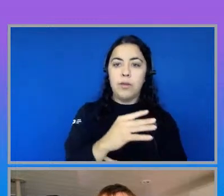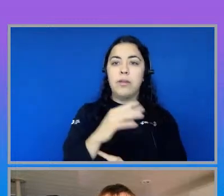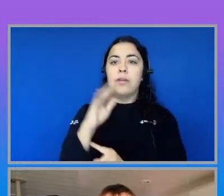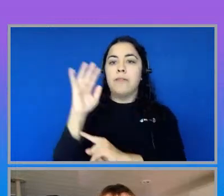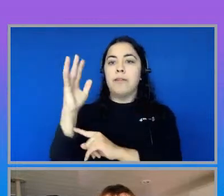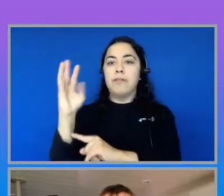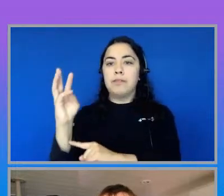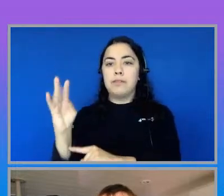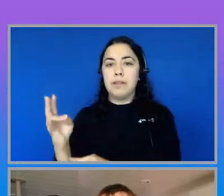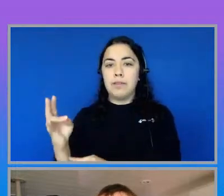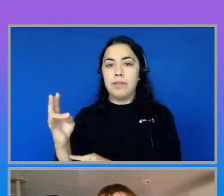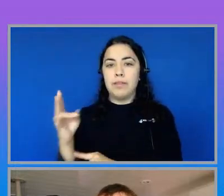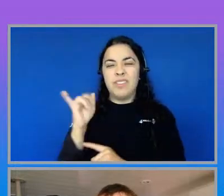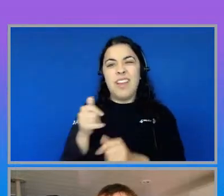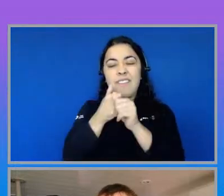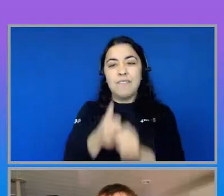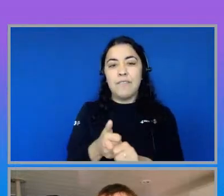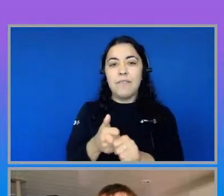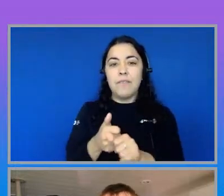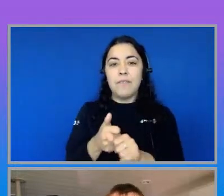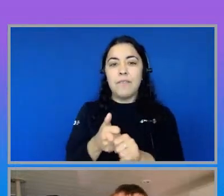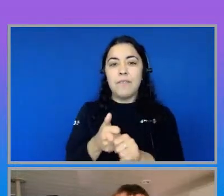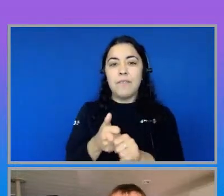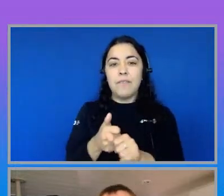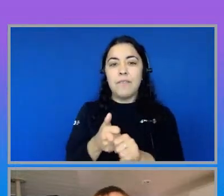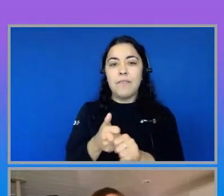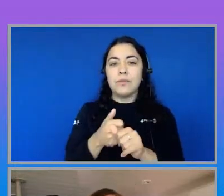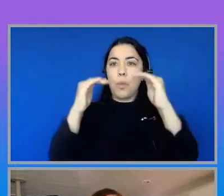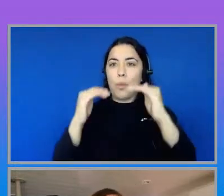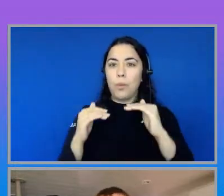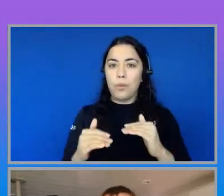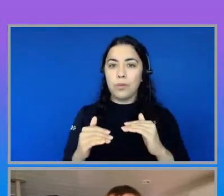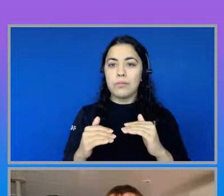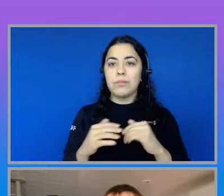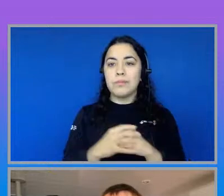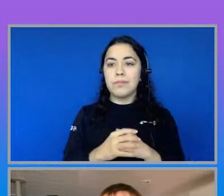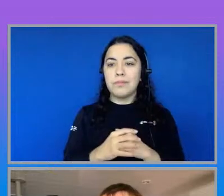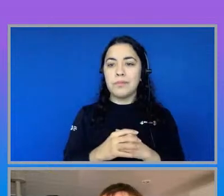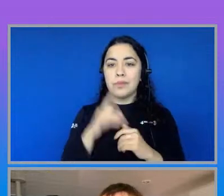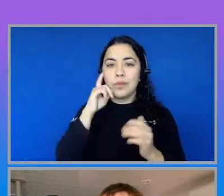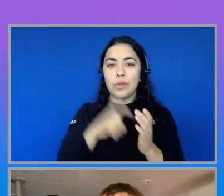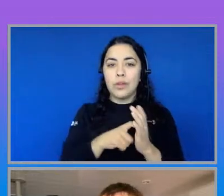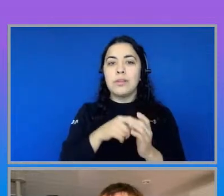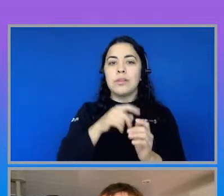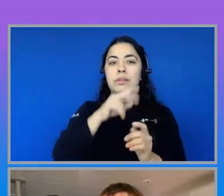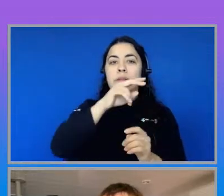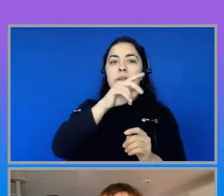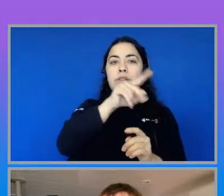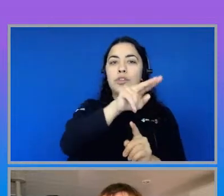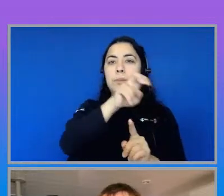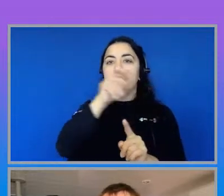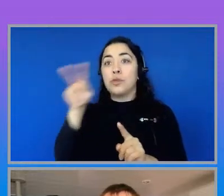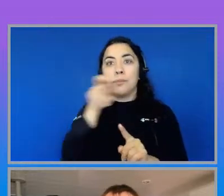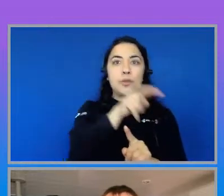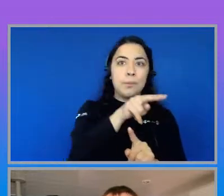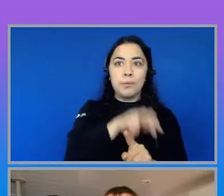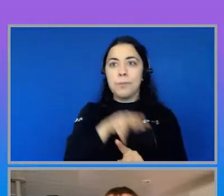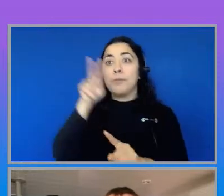see in the animated example, if you can see that we're sort of